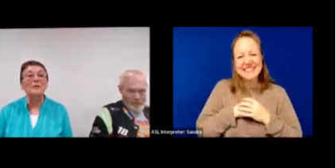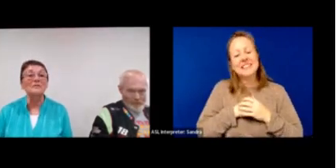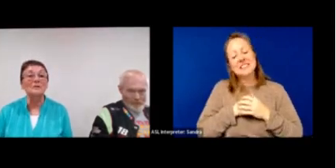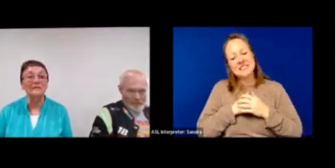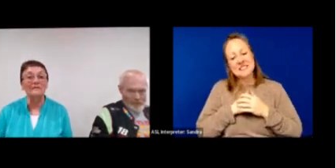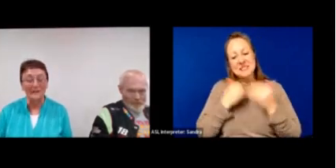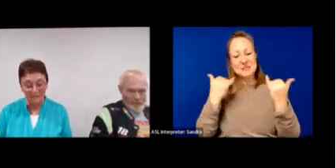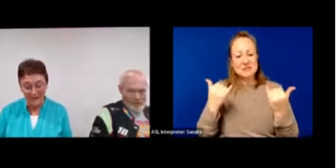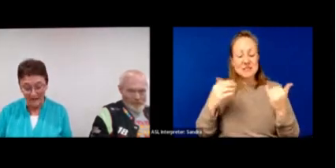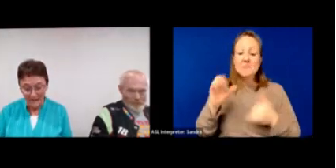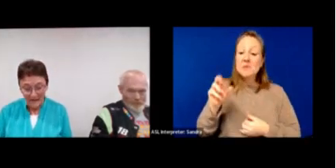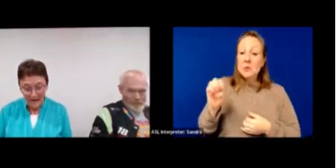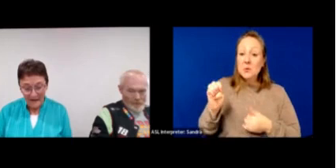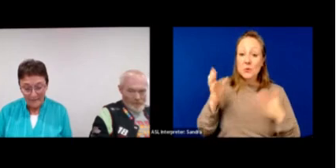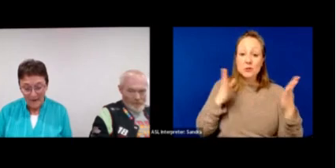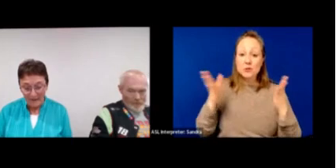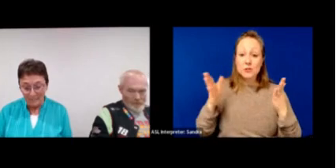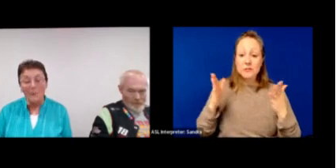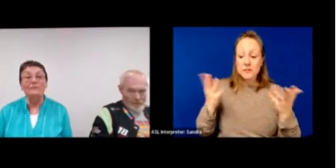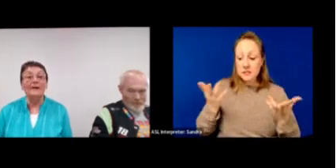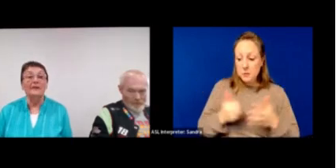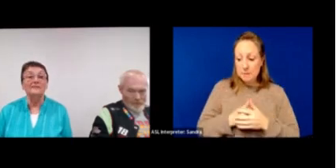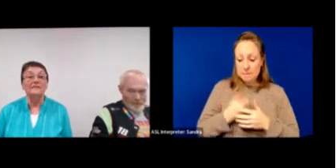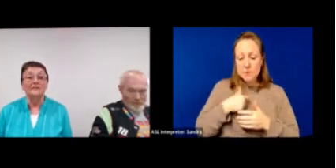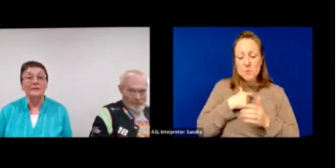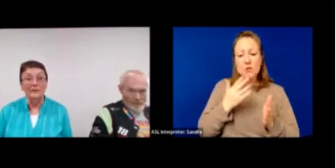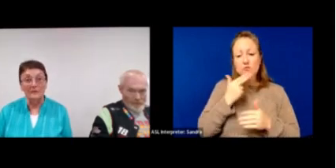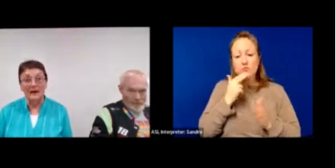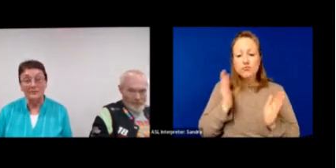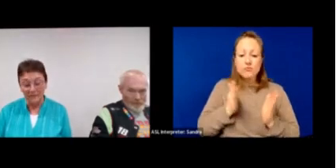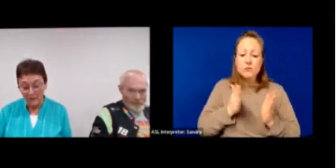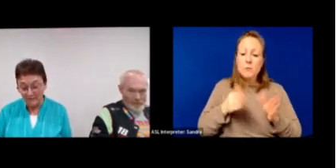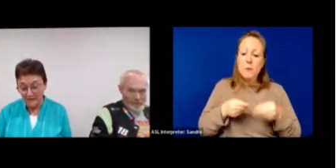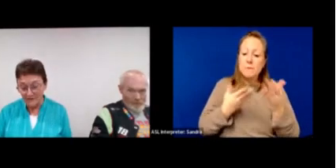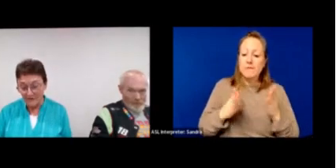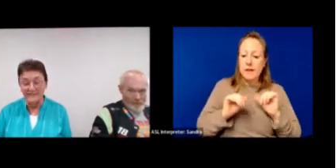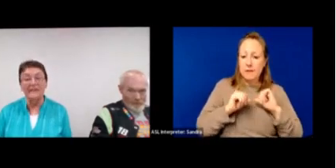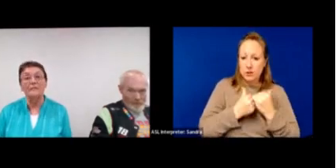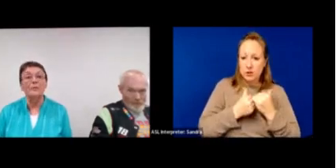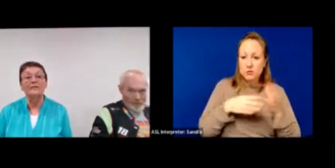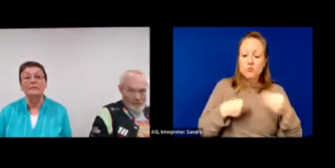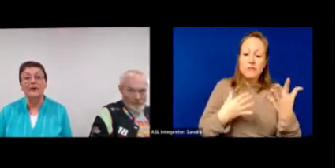core services is a small provider agency. We provide residential and day supports for